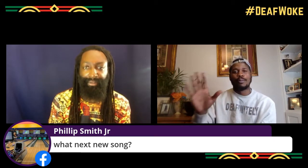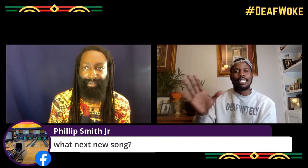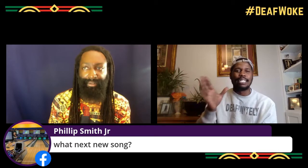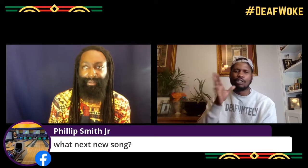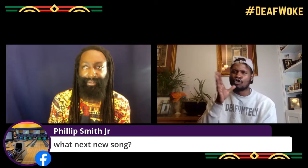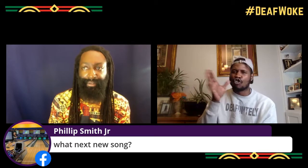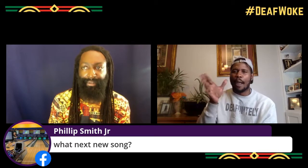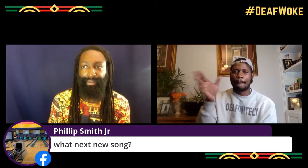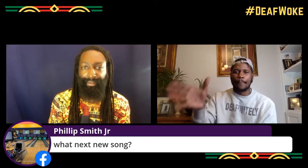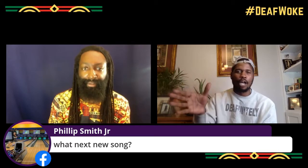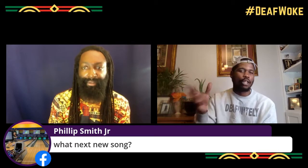Flatbush zombies.